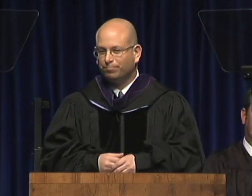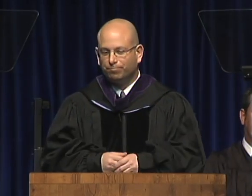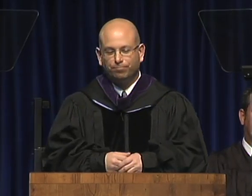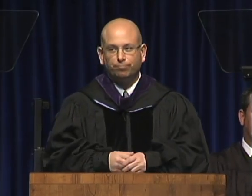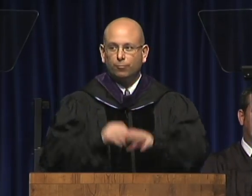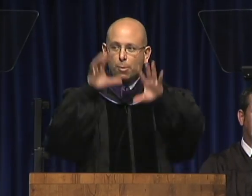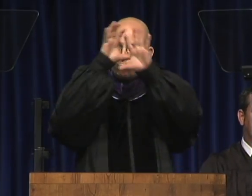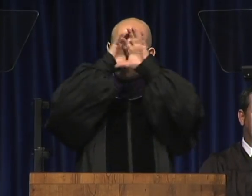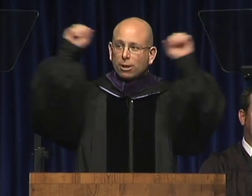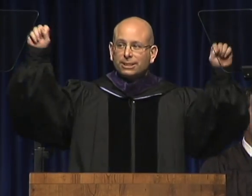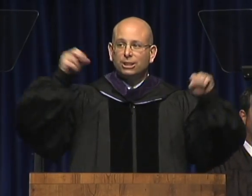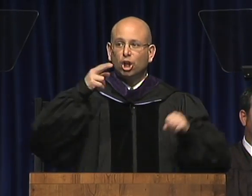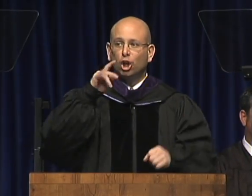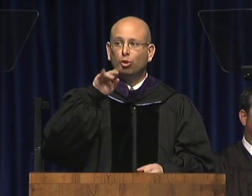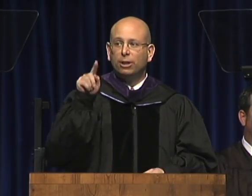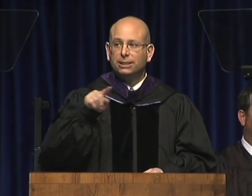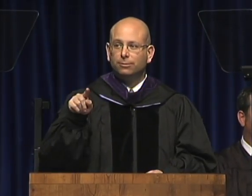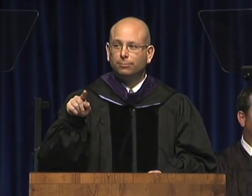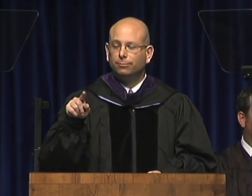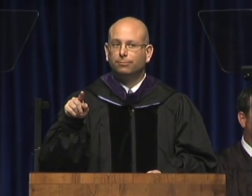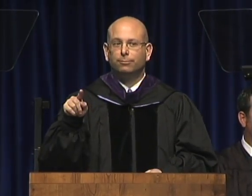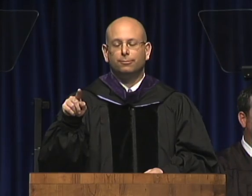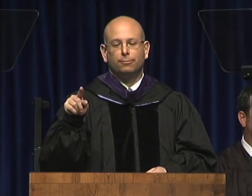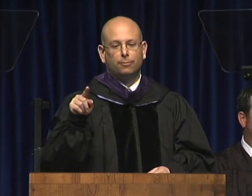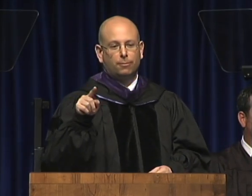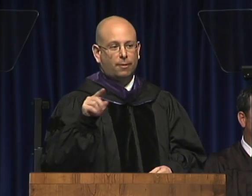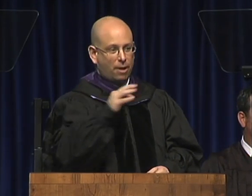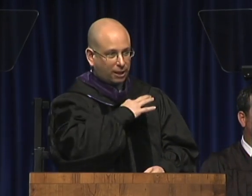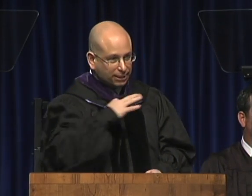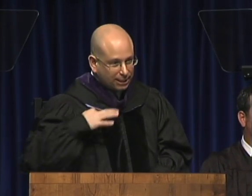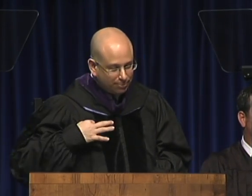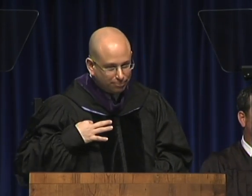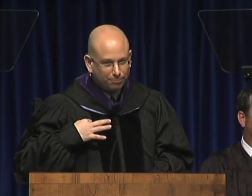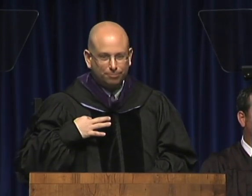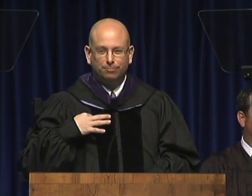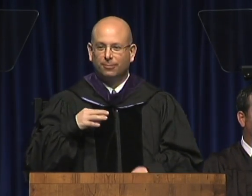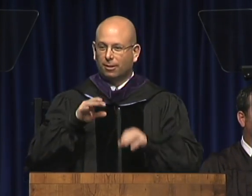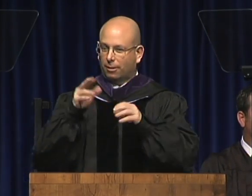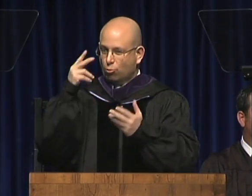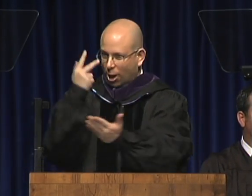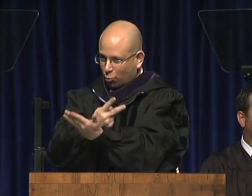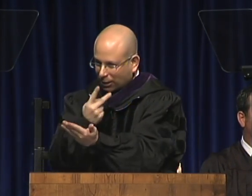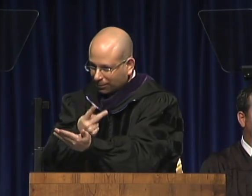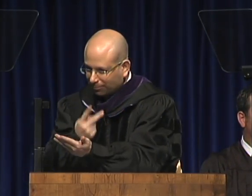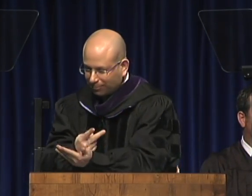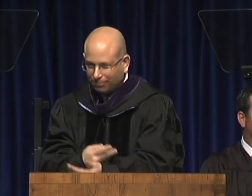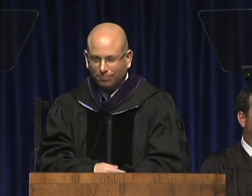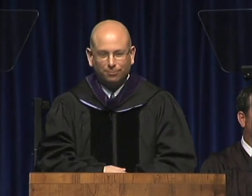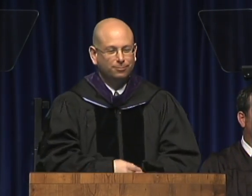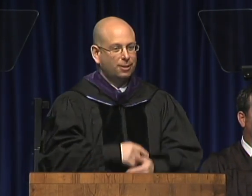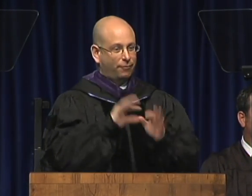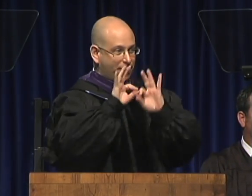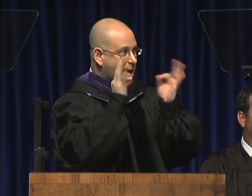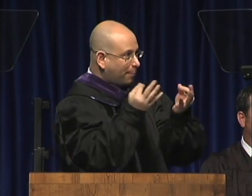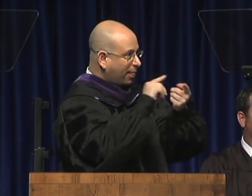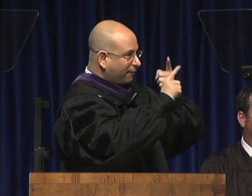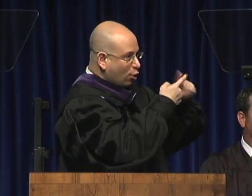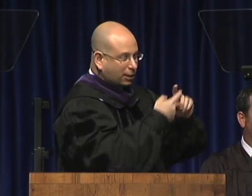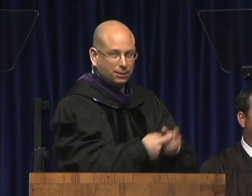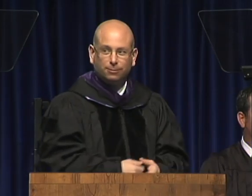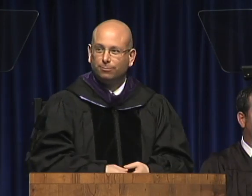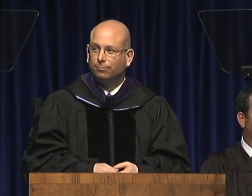President Hurwitz, faculty, graduates,